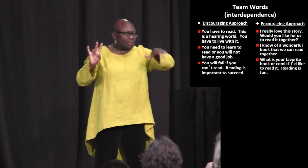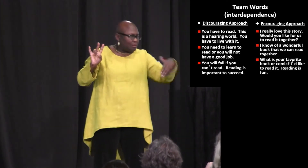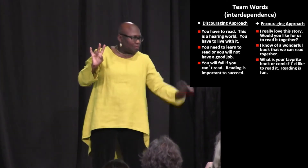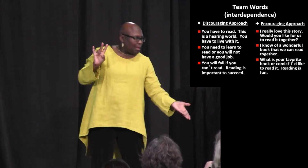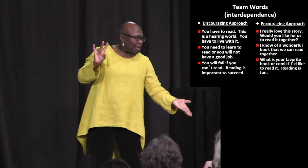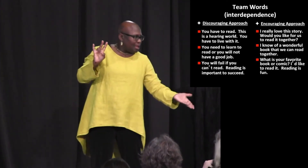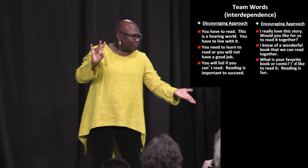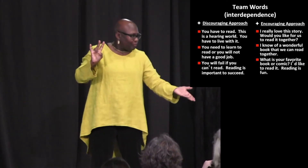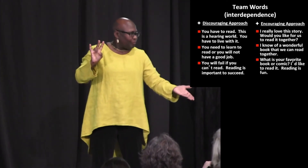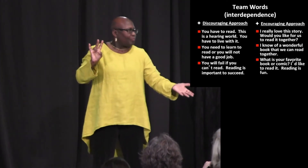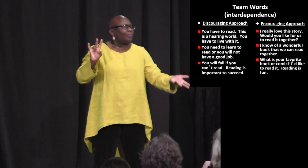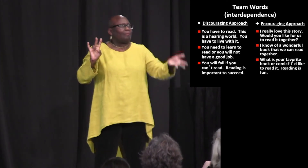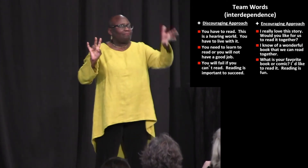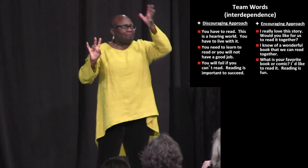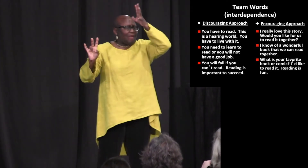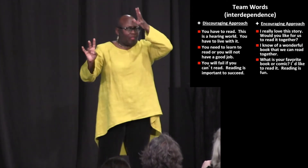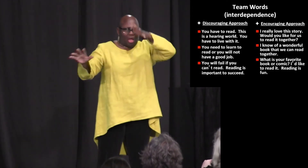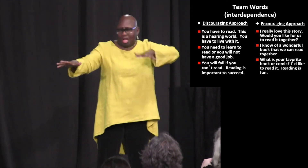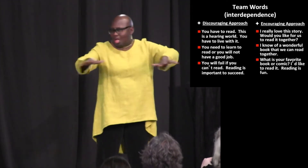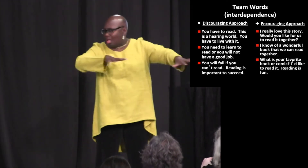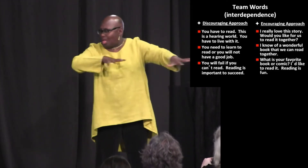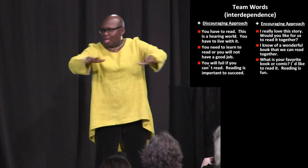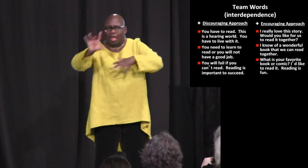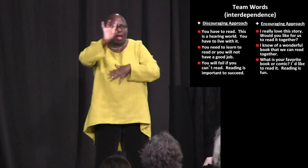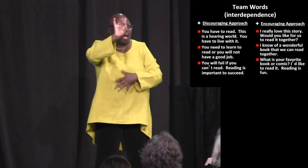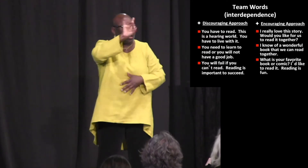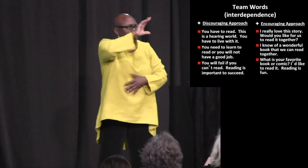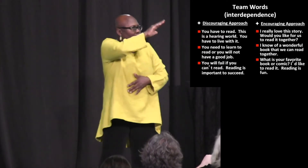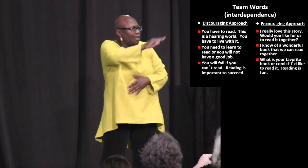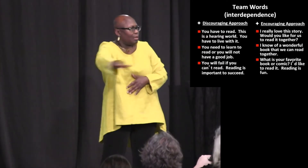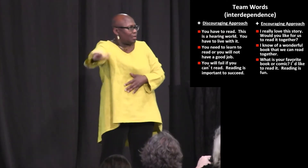I was the last of eight children